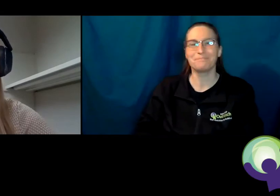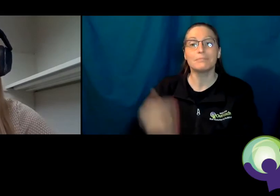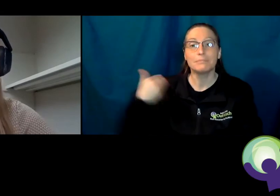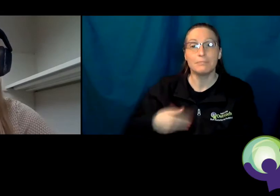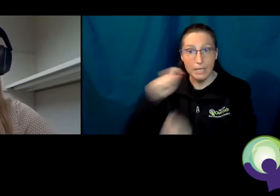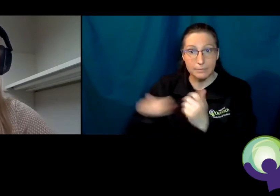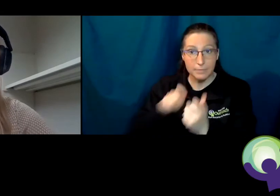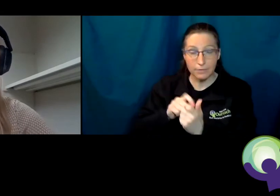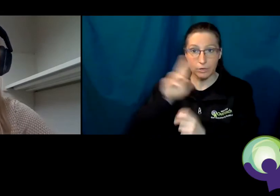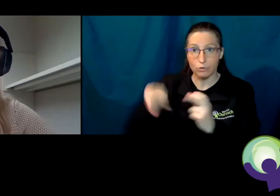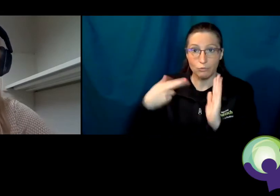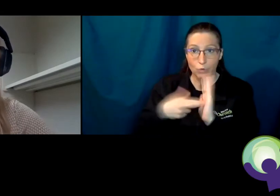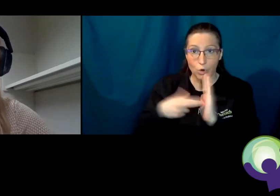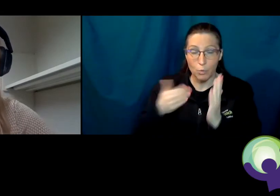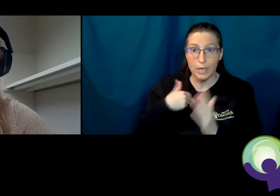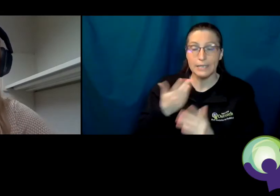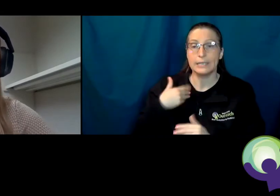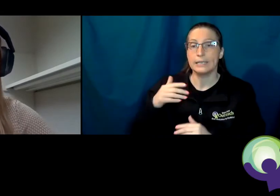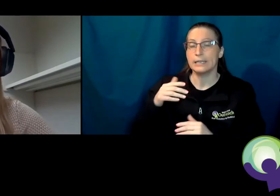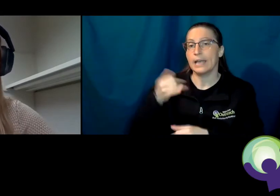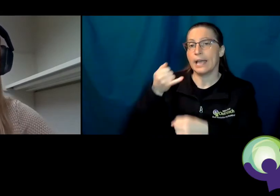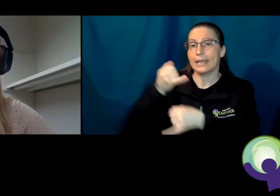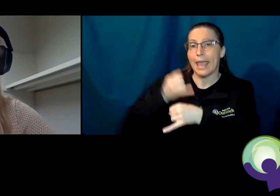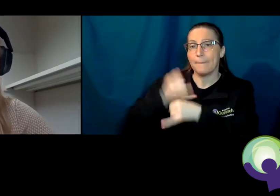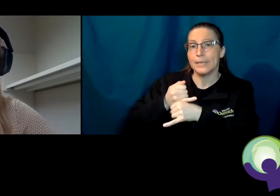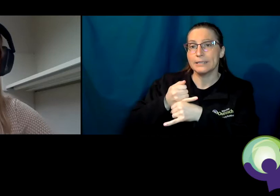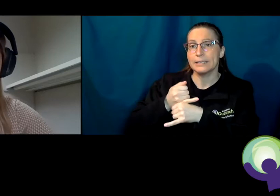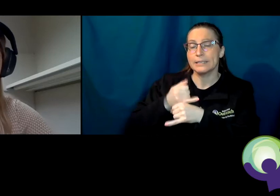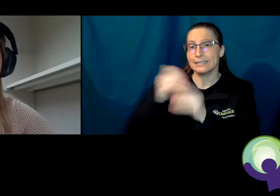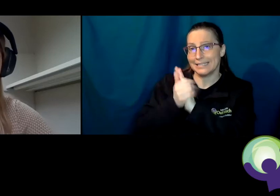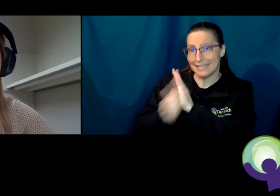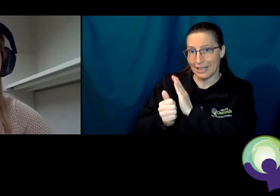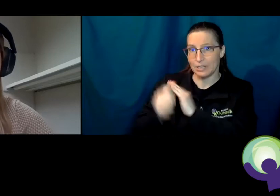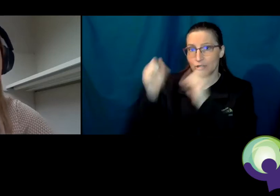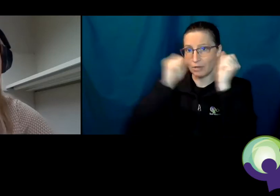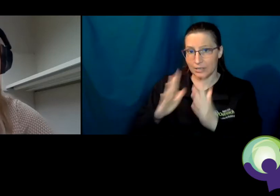Jordenne: As campus talent strategist, I take a look at our talent pipeline programs so that would